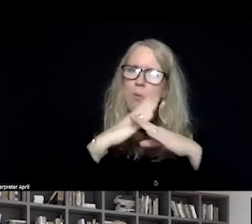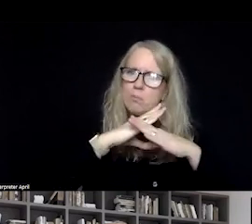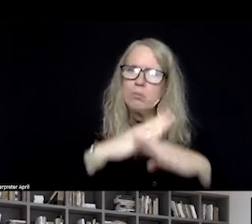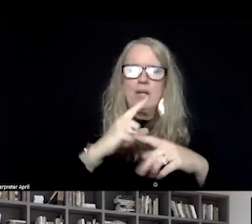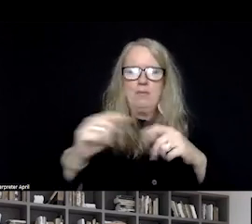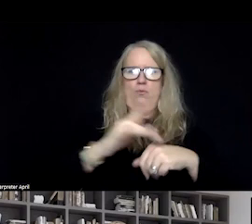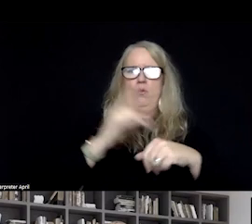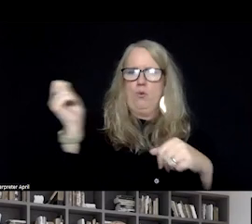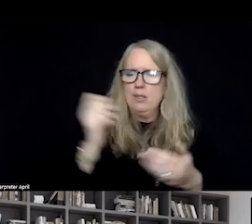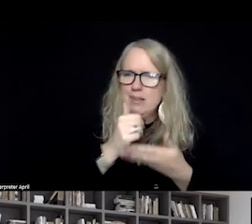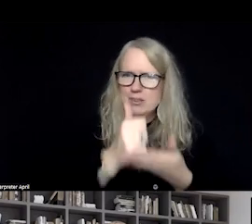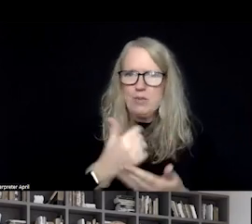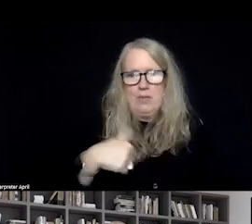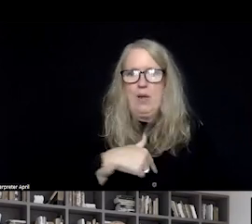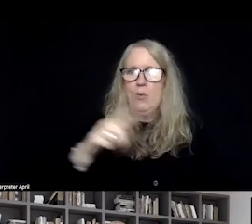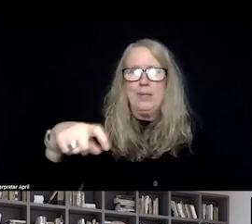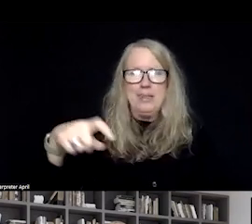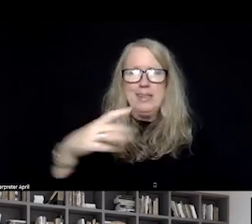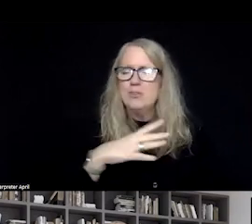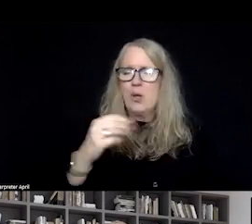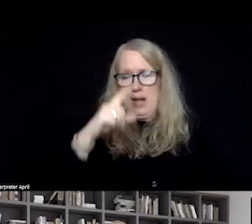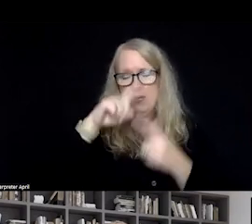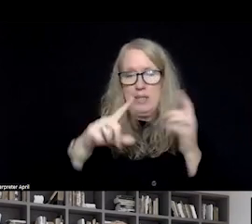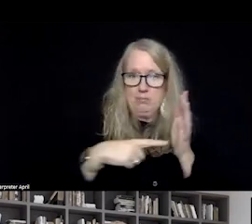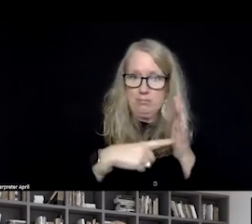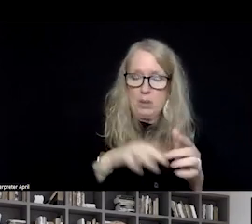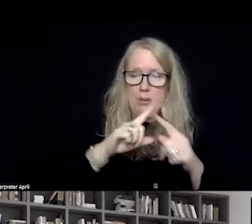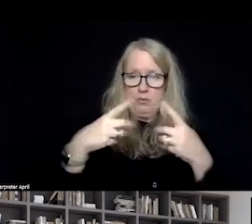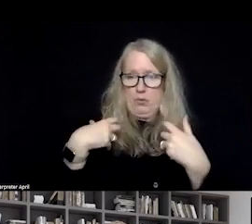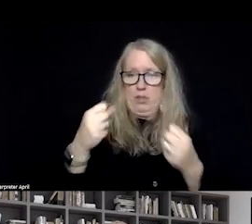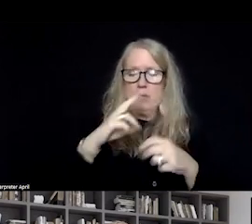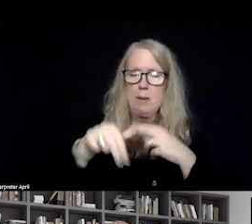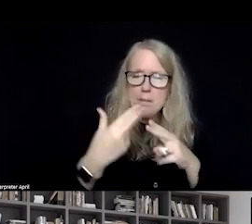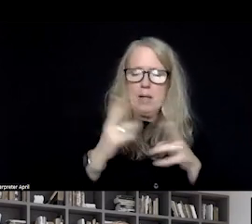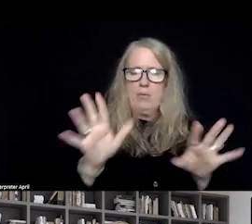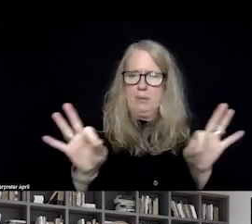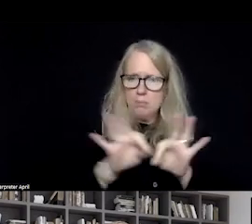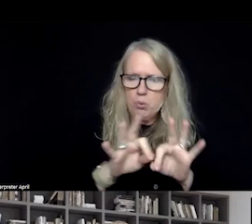THAT WE NEED. WE REFLECTED ON THE IMPORTANCE OF HOUSING FIRST,